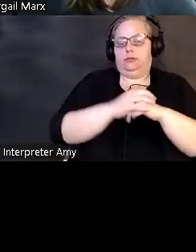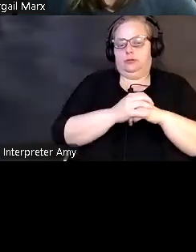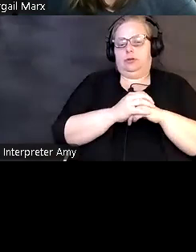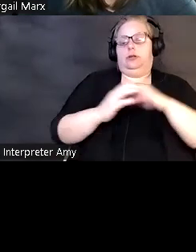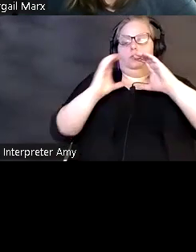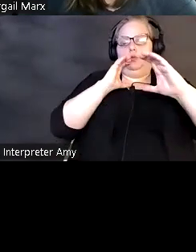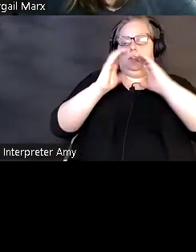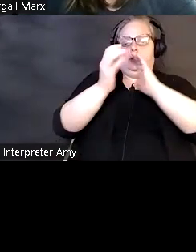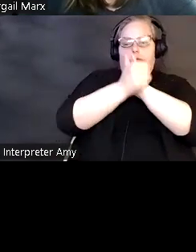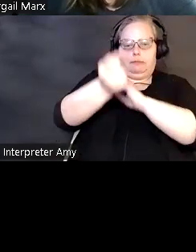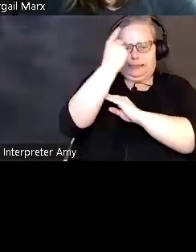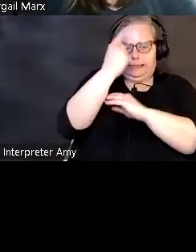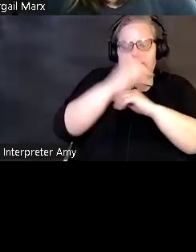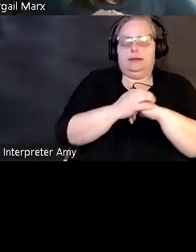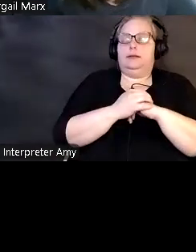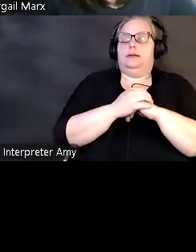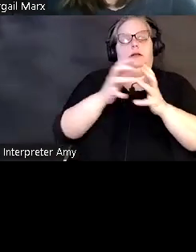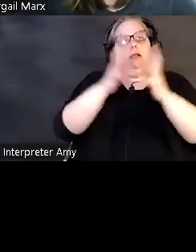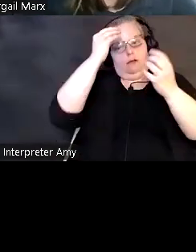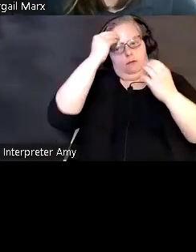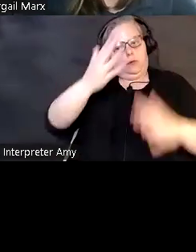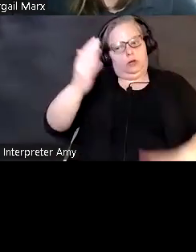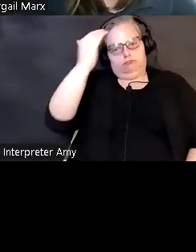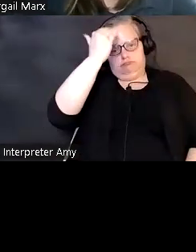Again this, is a lot of information, it's really in depth so I'm going to breeze through it a